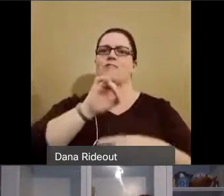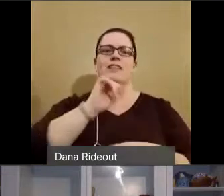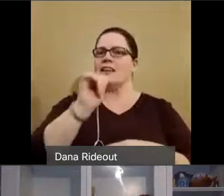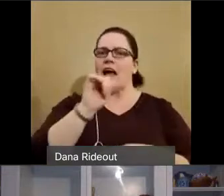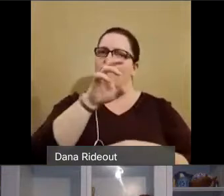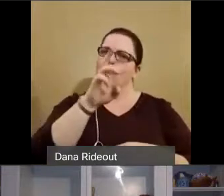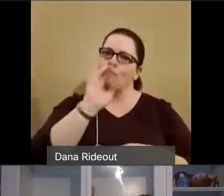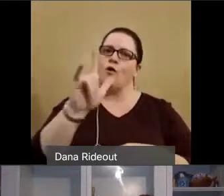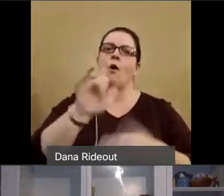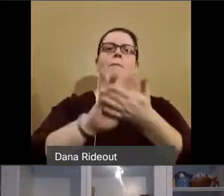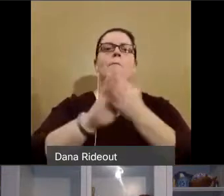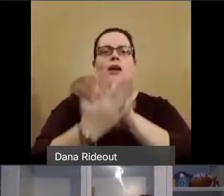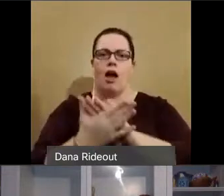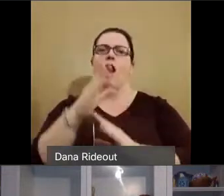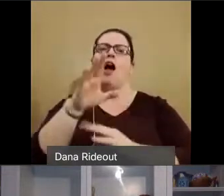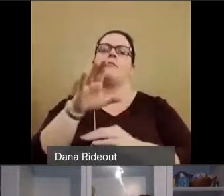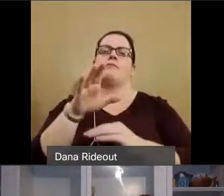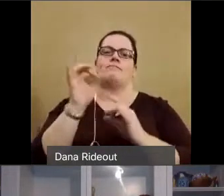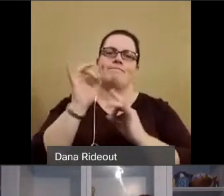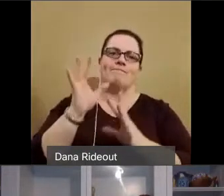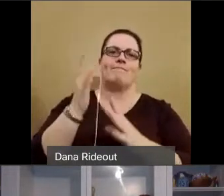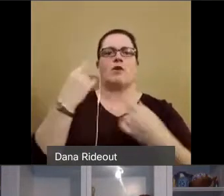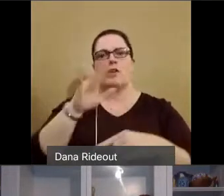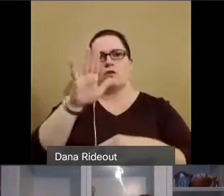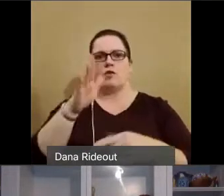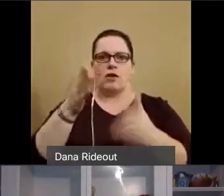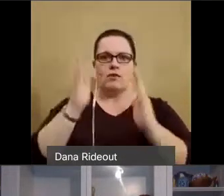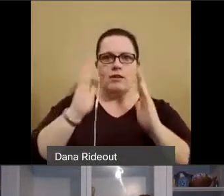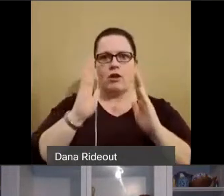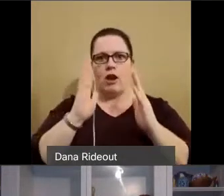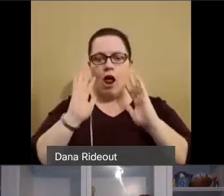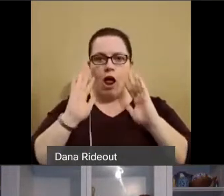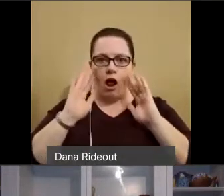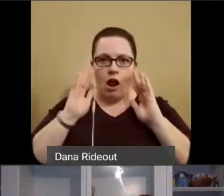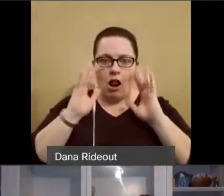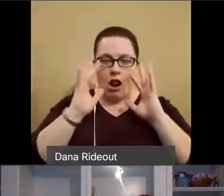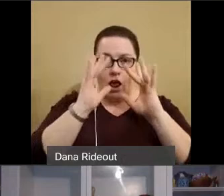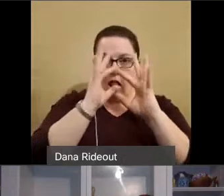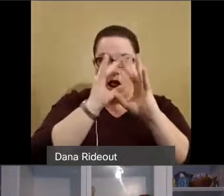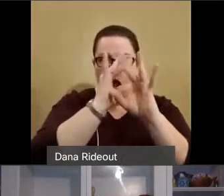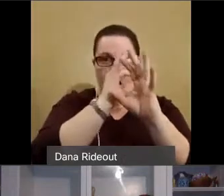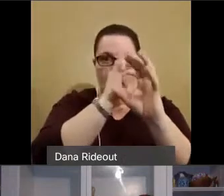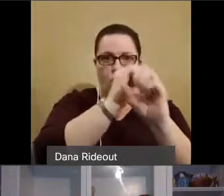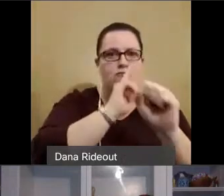When the object that drives your attention actively impedes the aim that you brought that brought you to it. Initially.